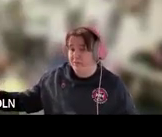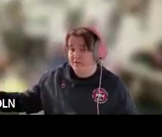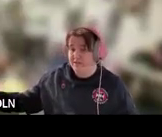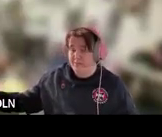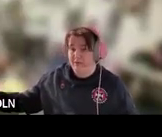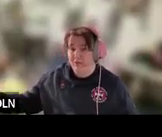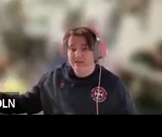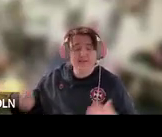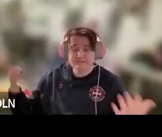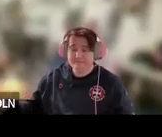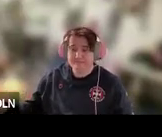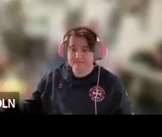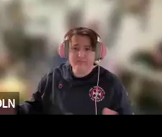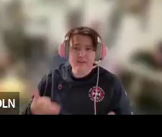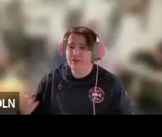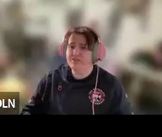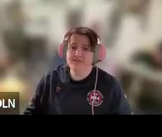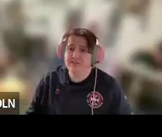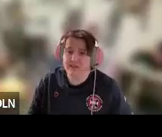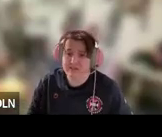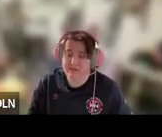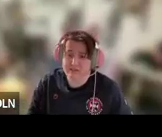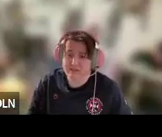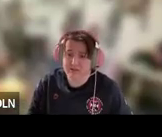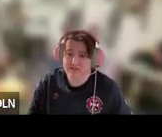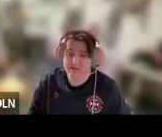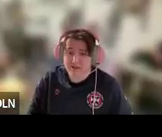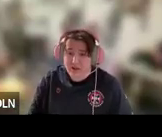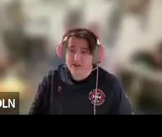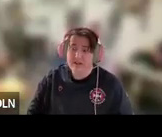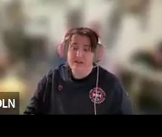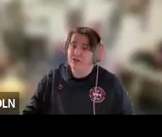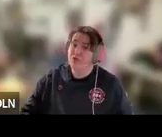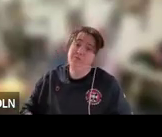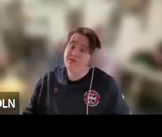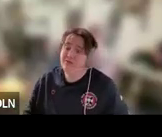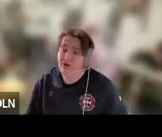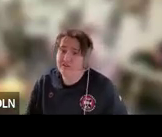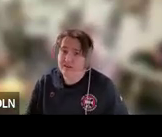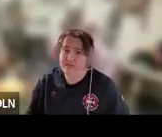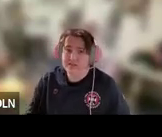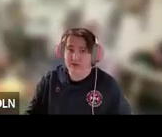them implementing my requests and also see if it had been done correctly or not and who had been involved in that.